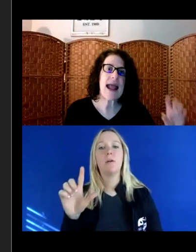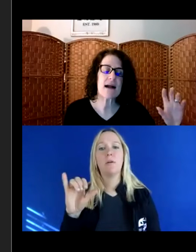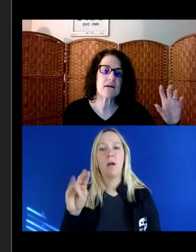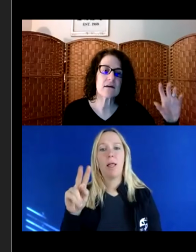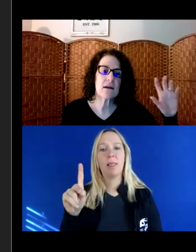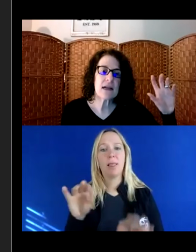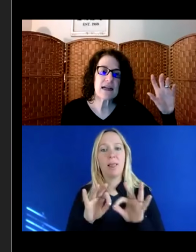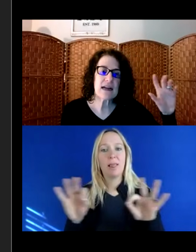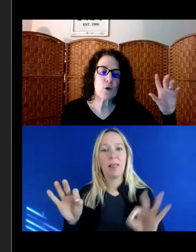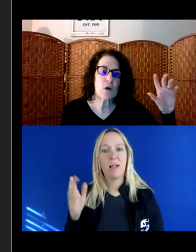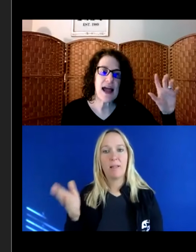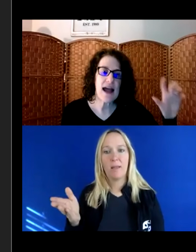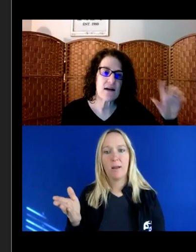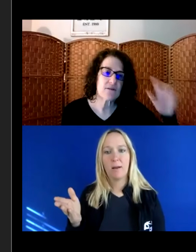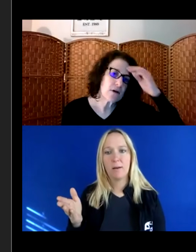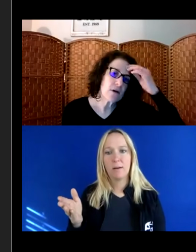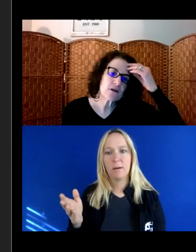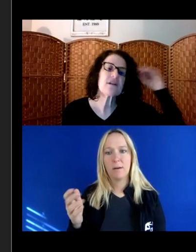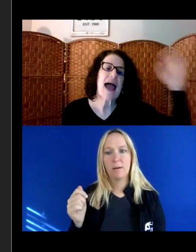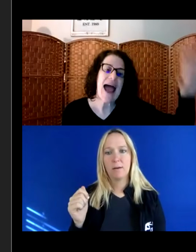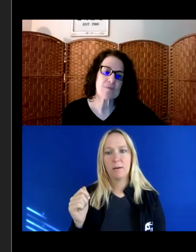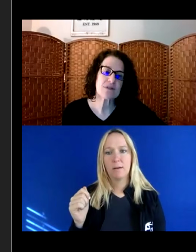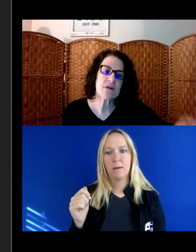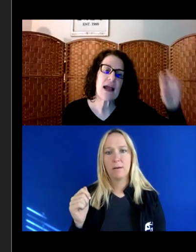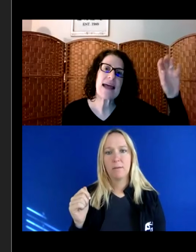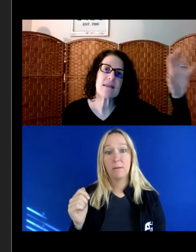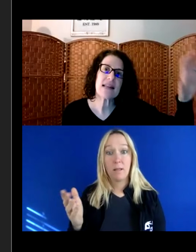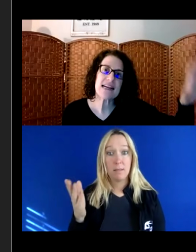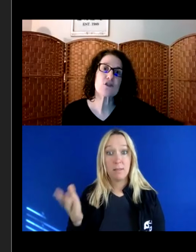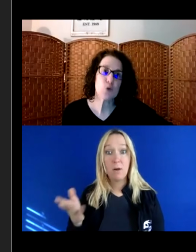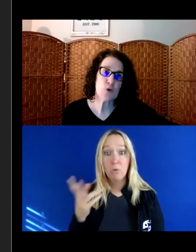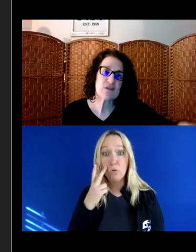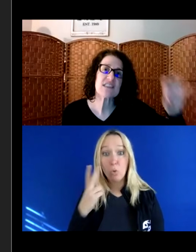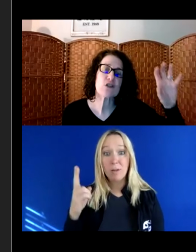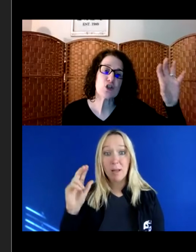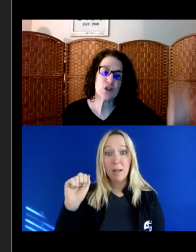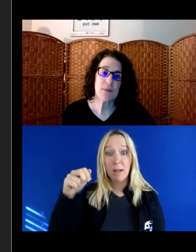and it'll have apps and links to services, so you should be